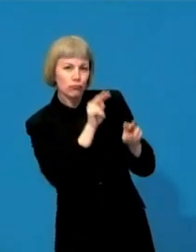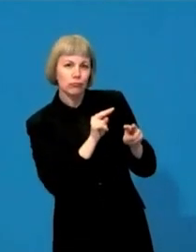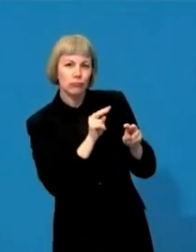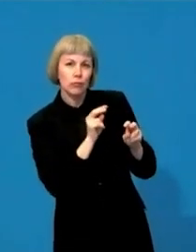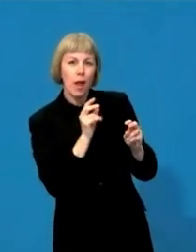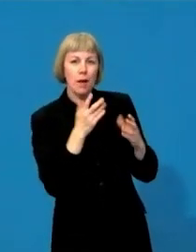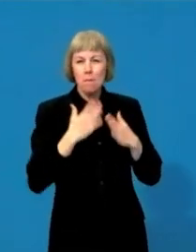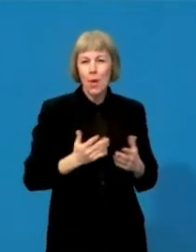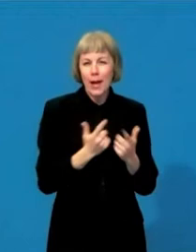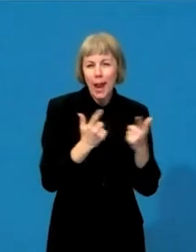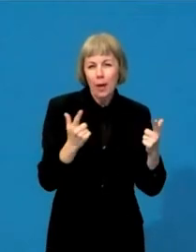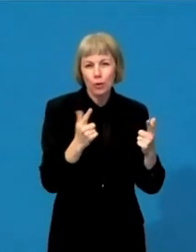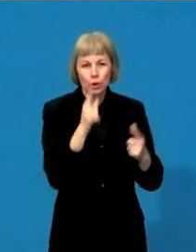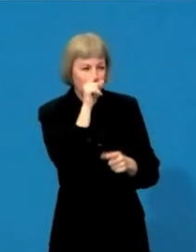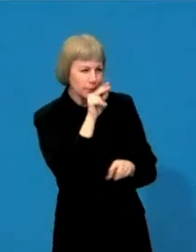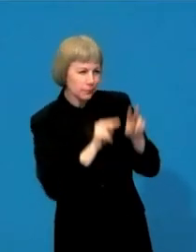I can see what they're feeling.